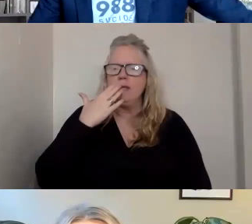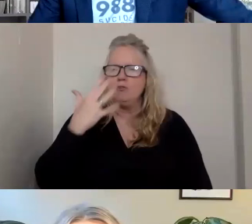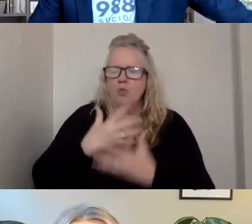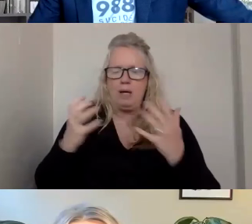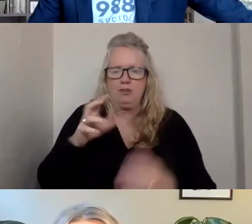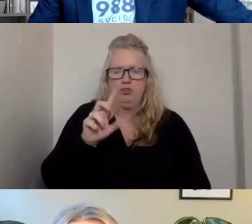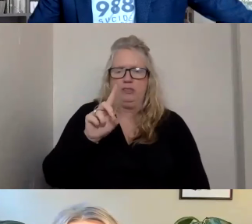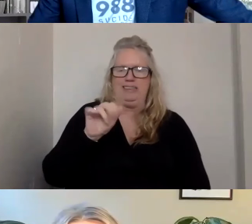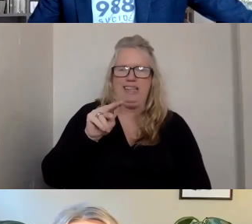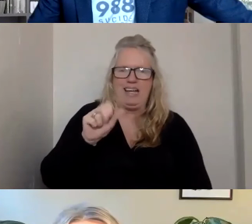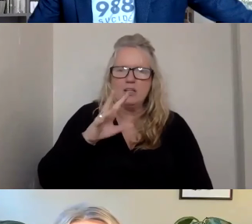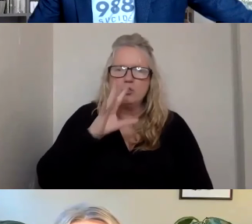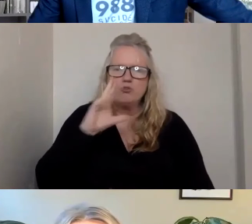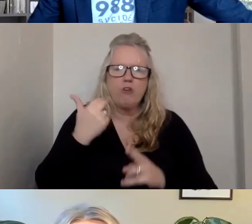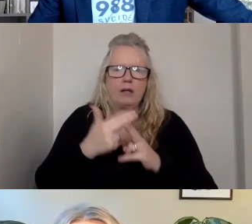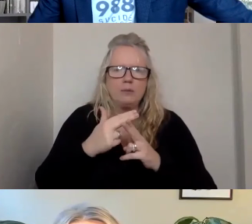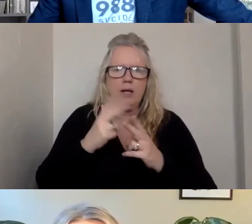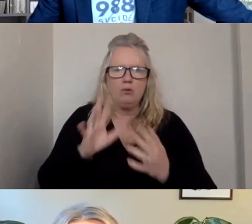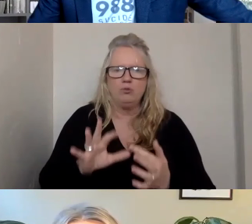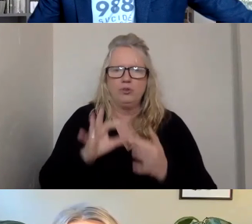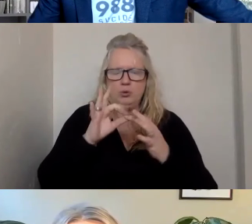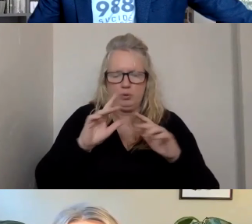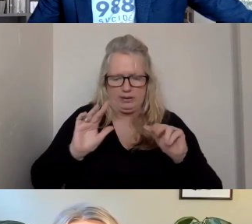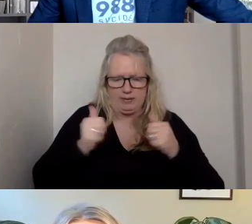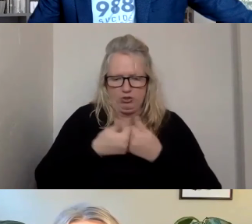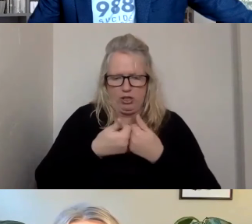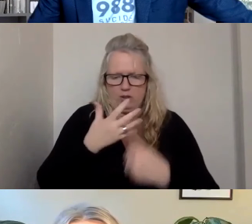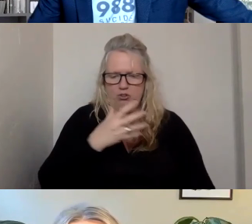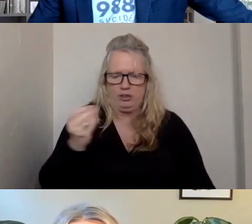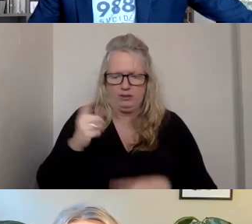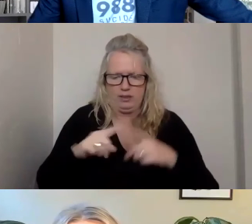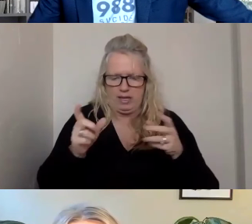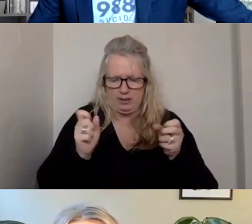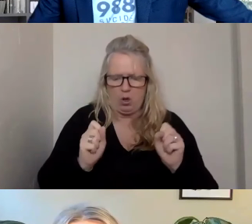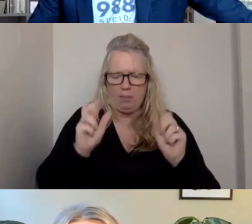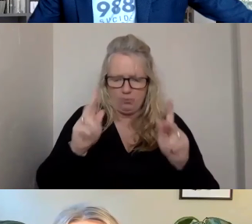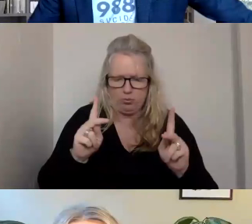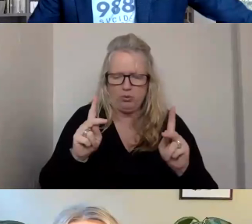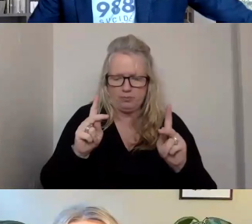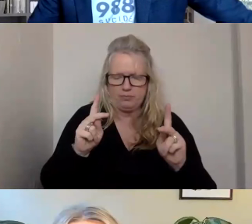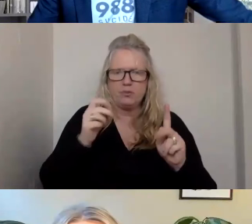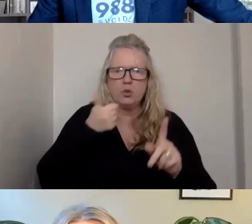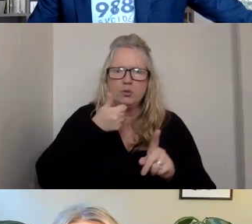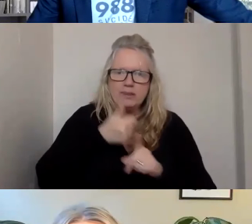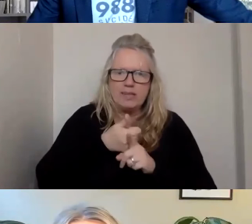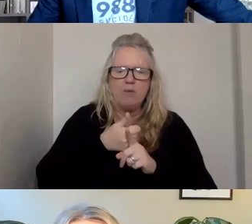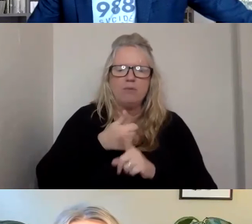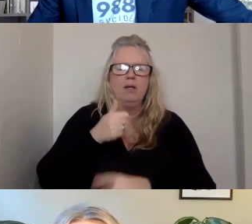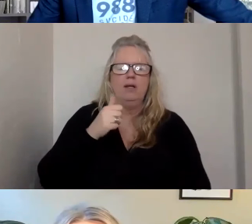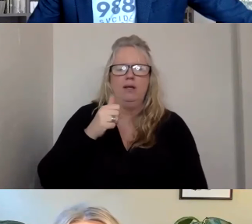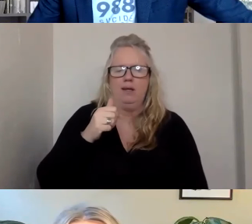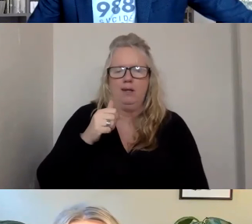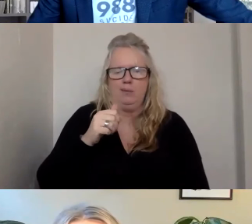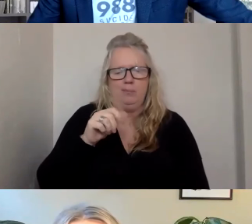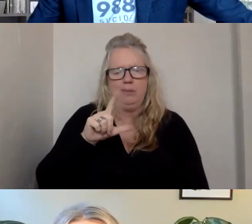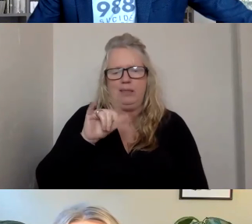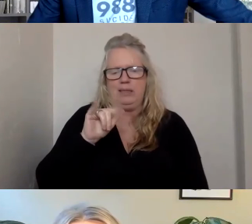TALKED ABOUT THE CHALLENGES AND OPPORTUNITIES OF BEING A LATINO WOMAN AND WE ARE GOING TO GET